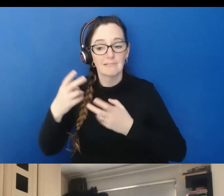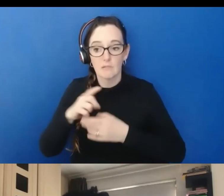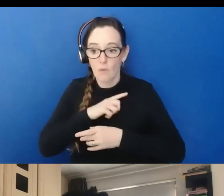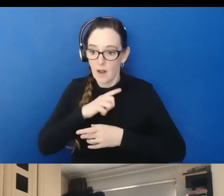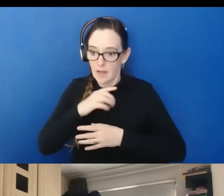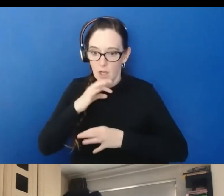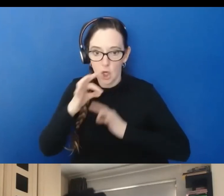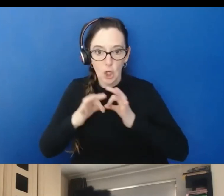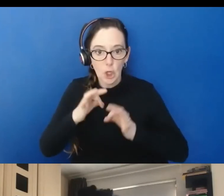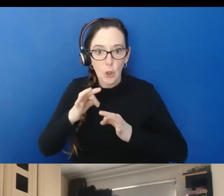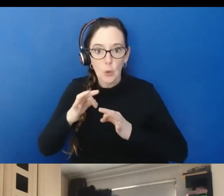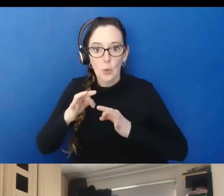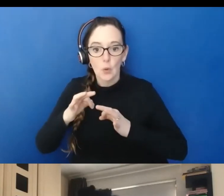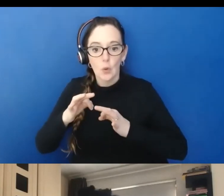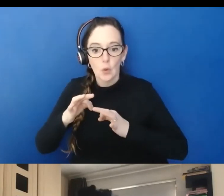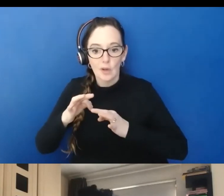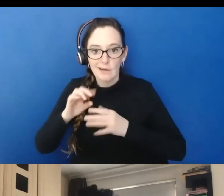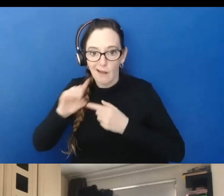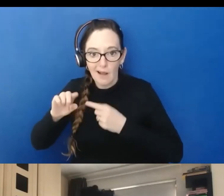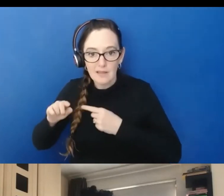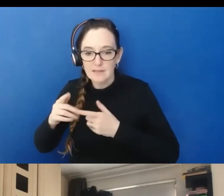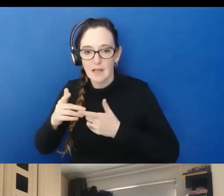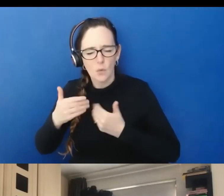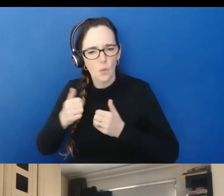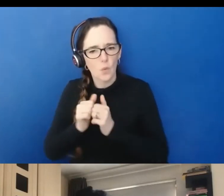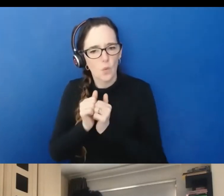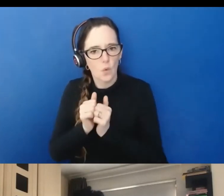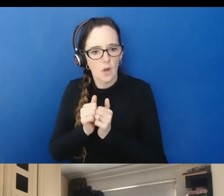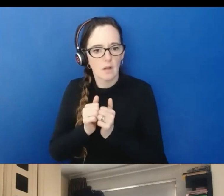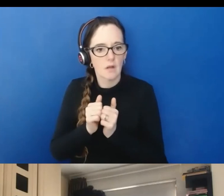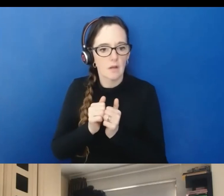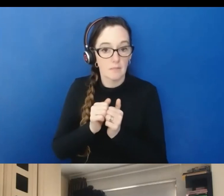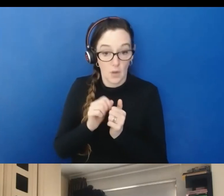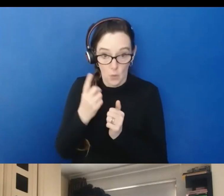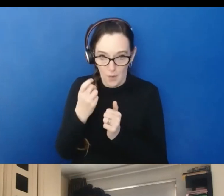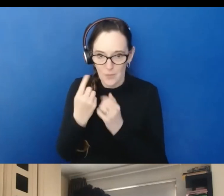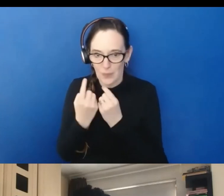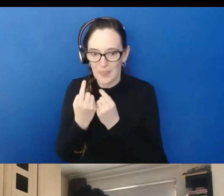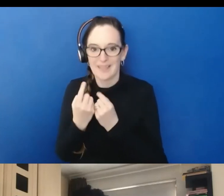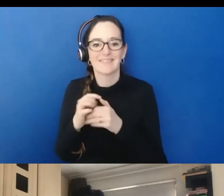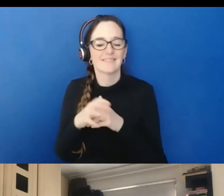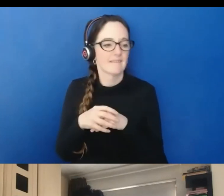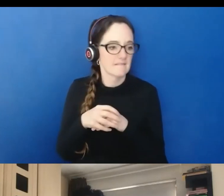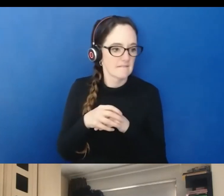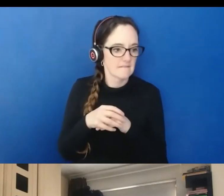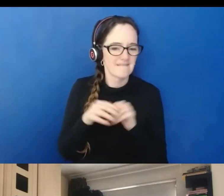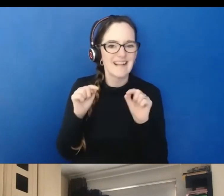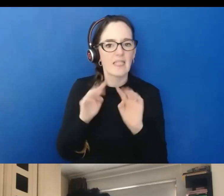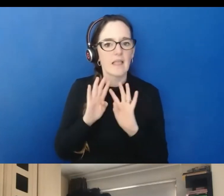Q&A''s been so rich. I'm really mindful, I ll say just one last thing and then handover to Jes. This panel was called Is the future of public